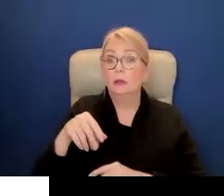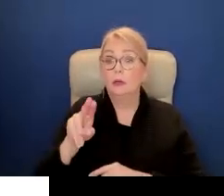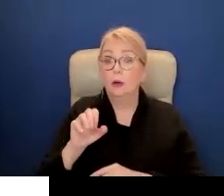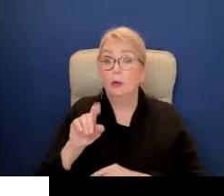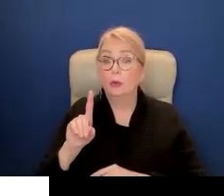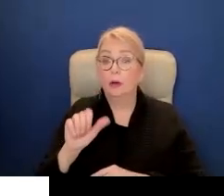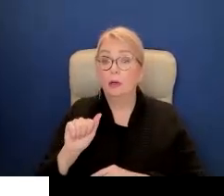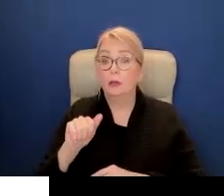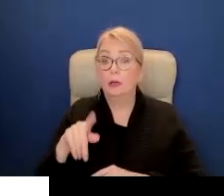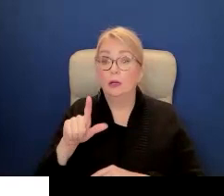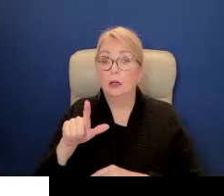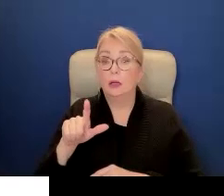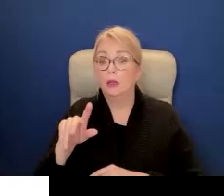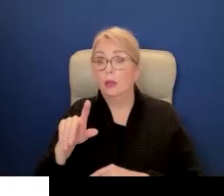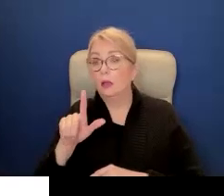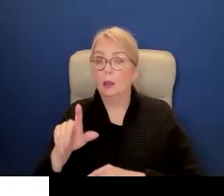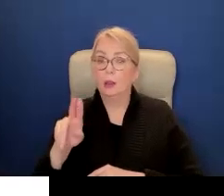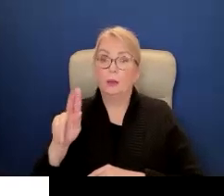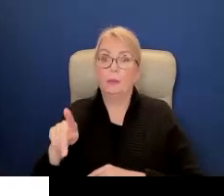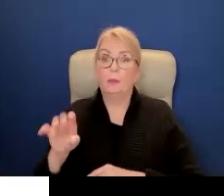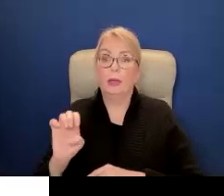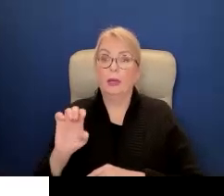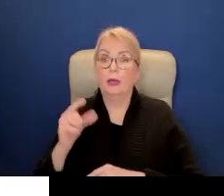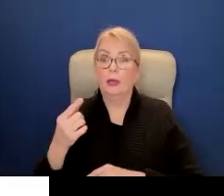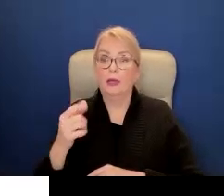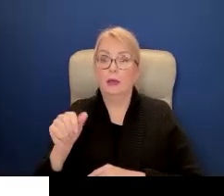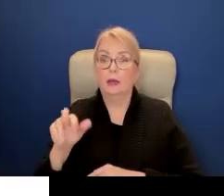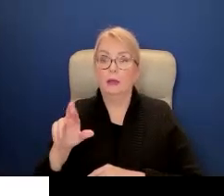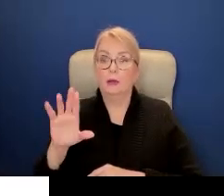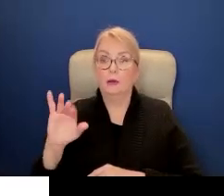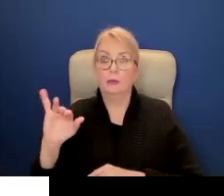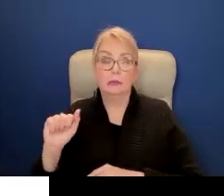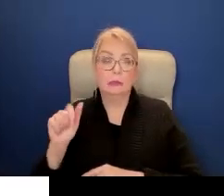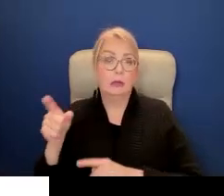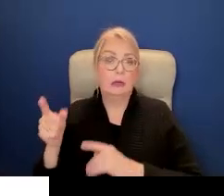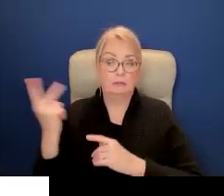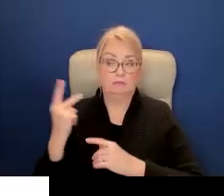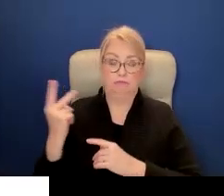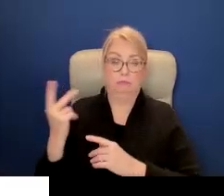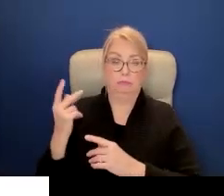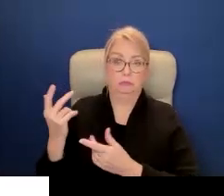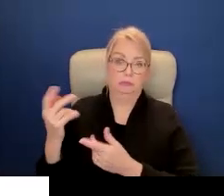We work together, and we provide these presentations as the need arises.